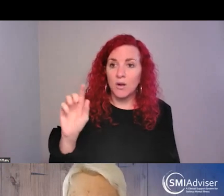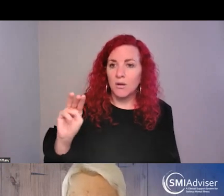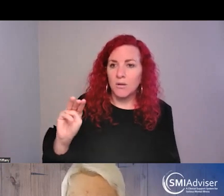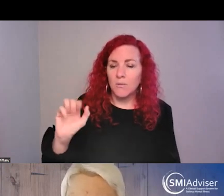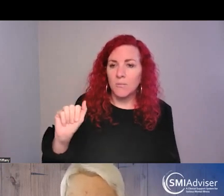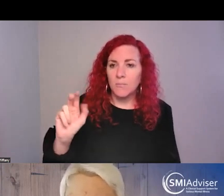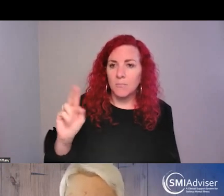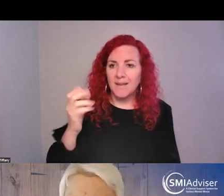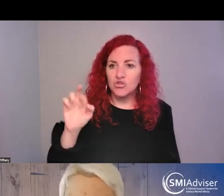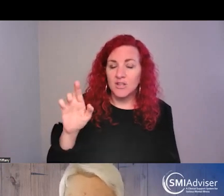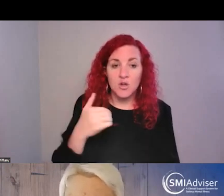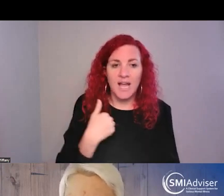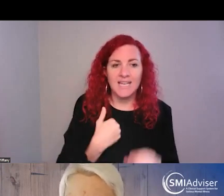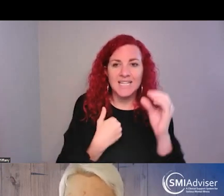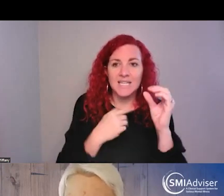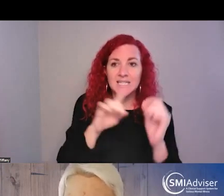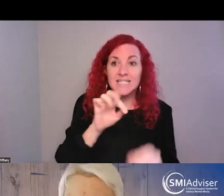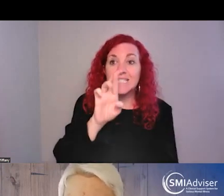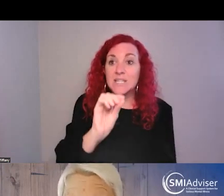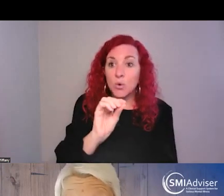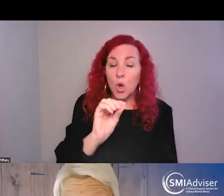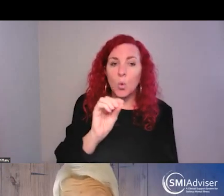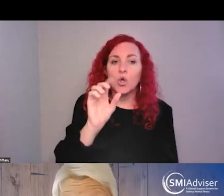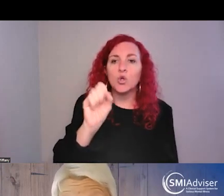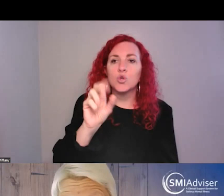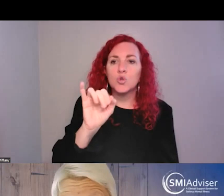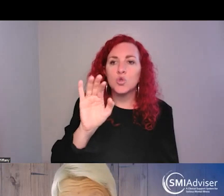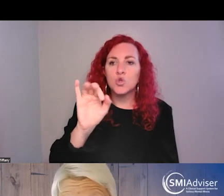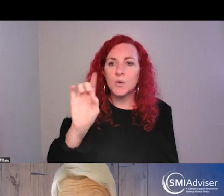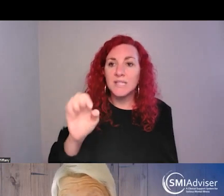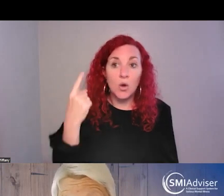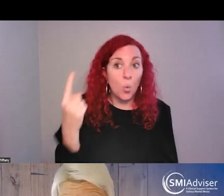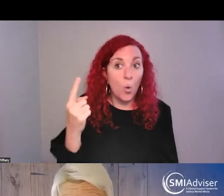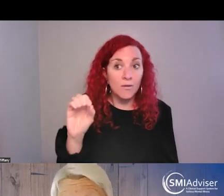0 SUICIDE ONE IN OXFORD.